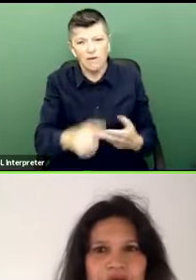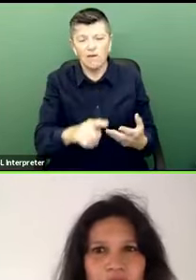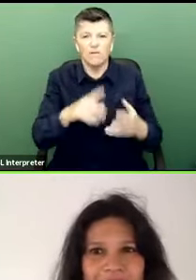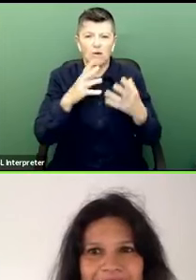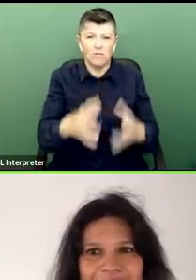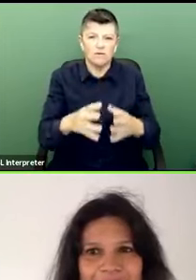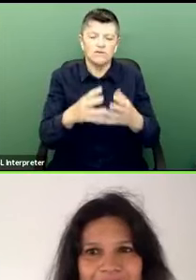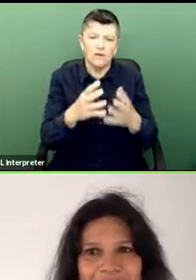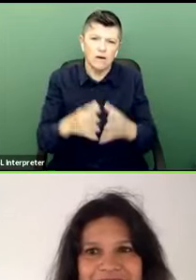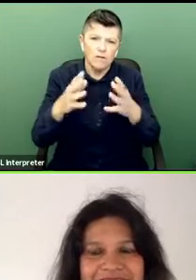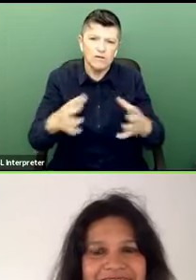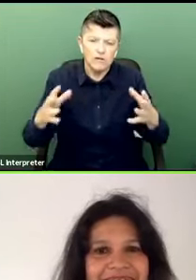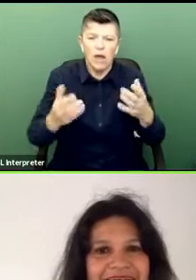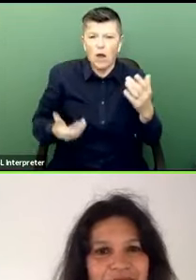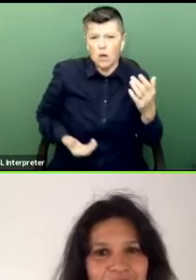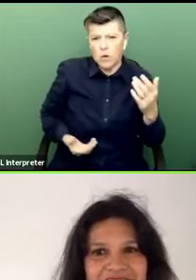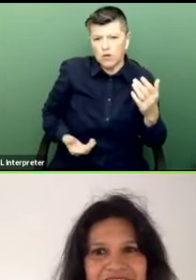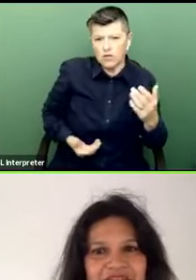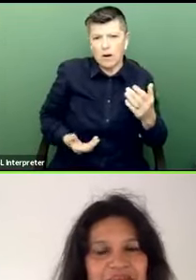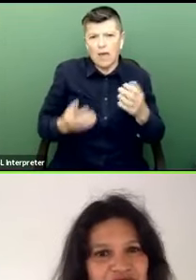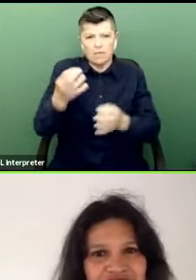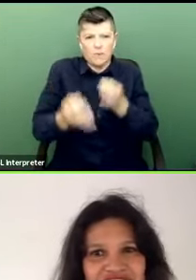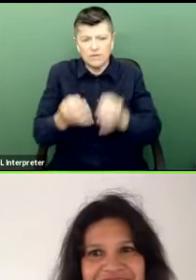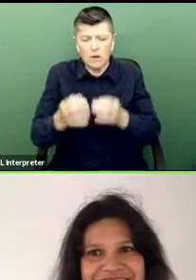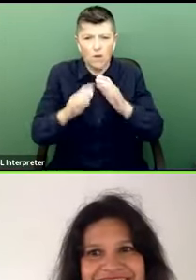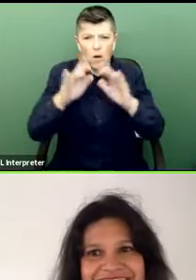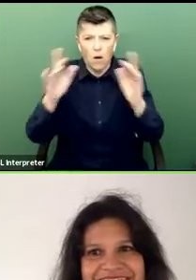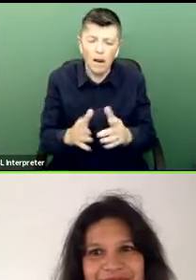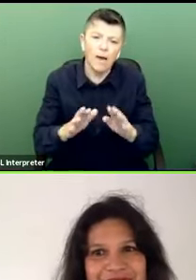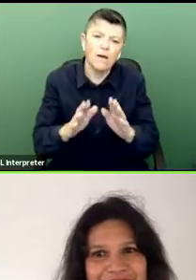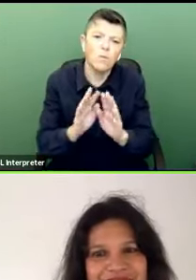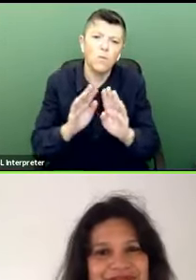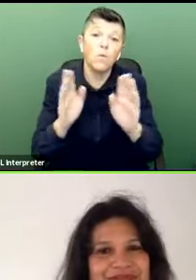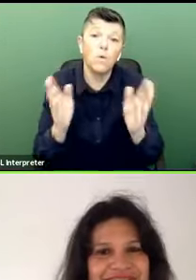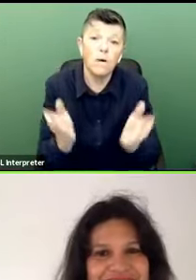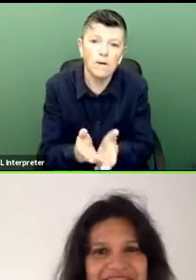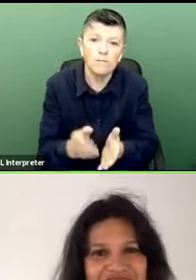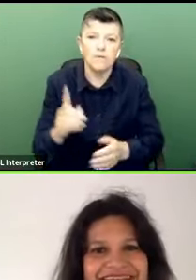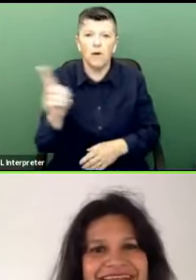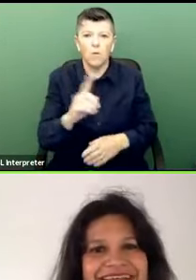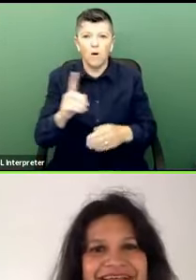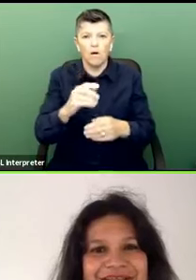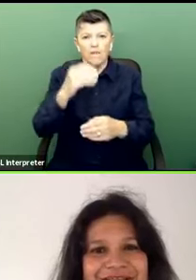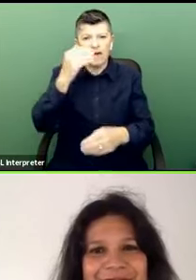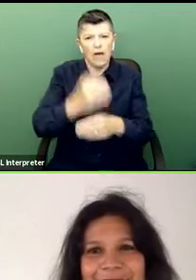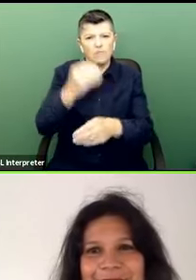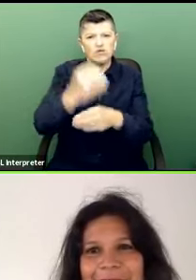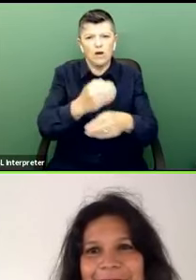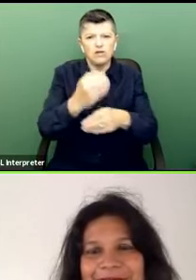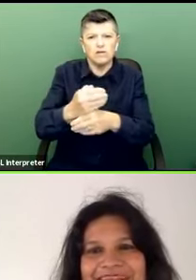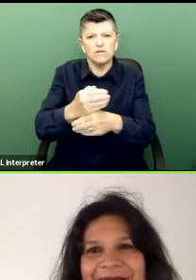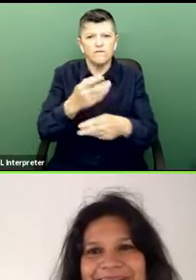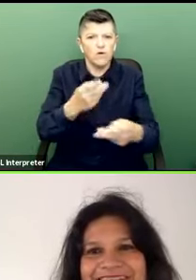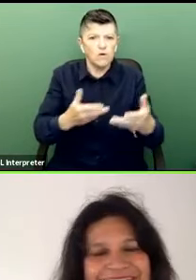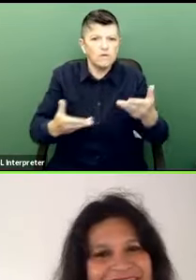and address slavery and Tom Payne was saying here I am addressing savoury, read me please read